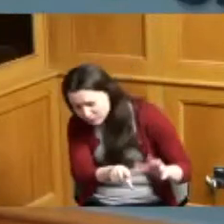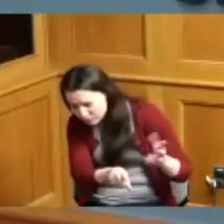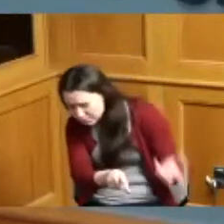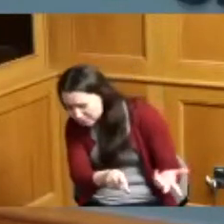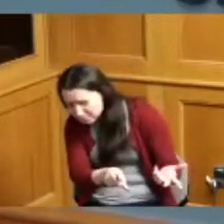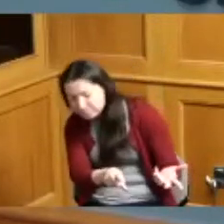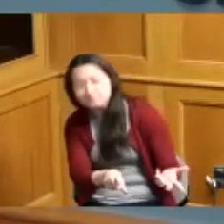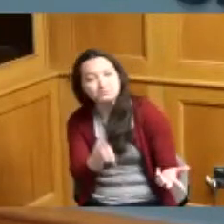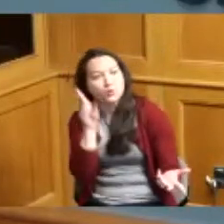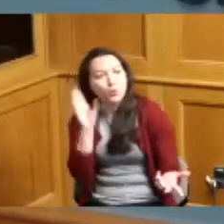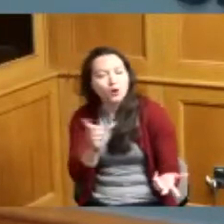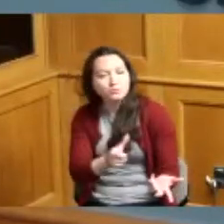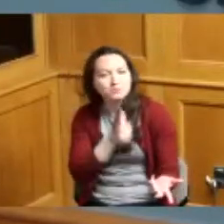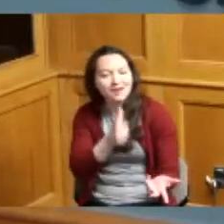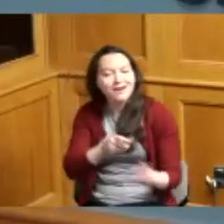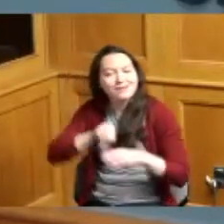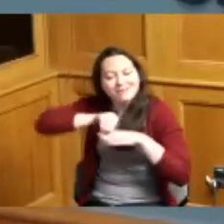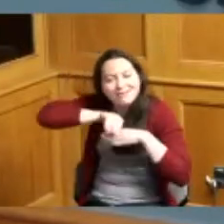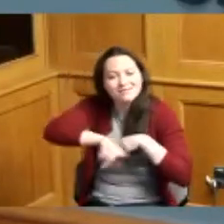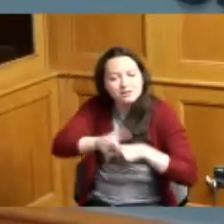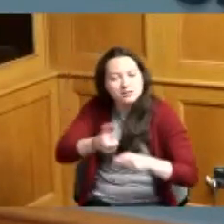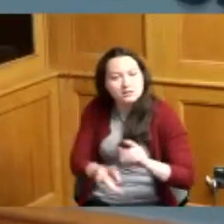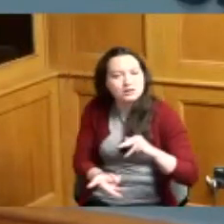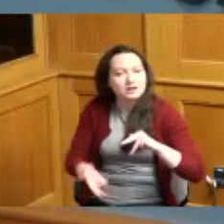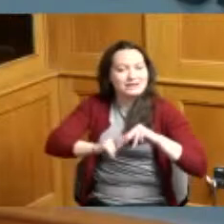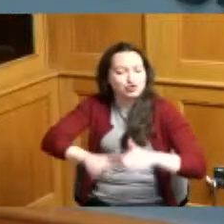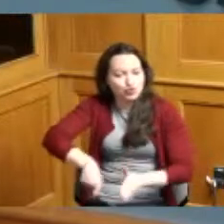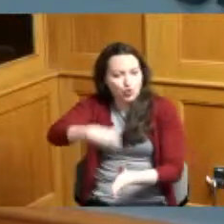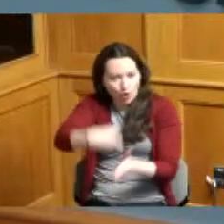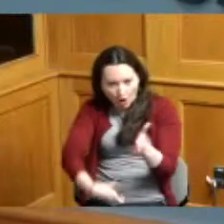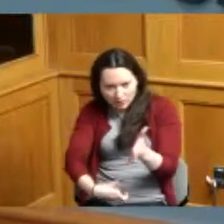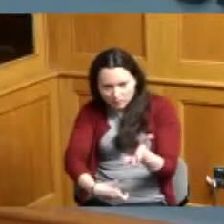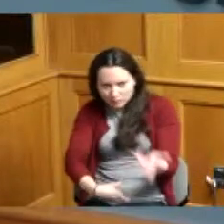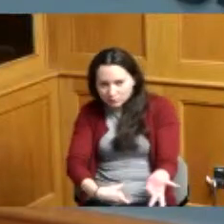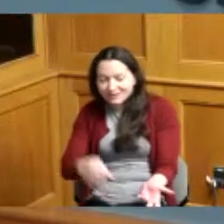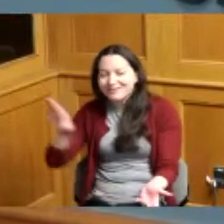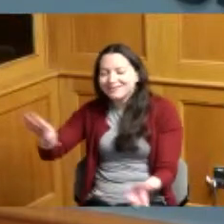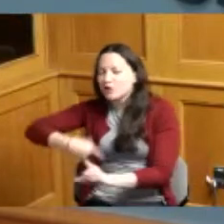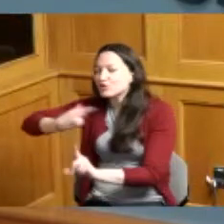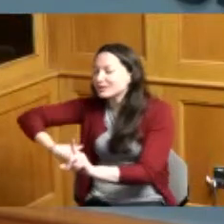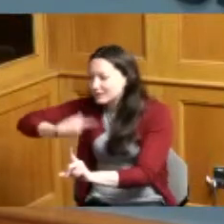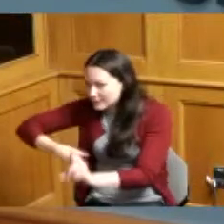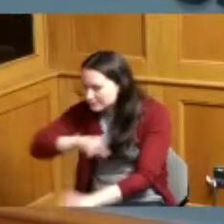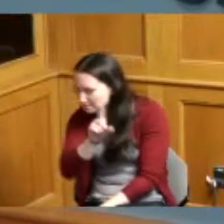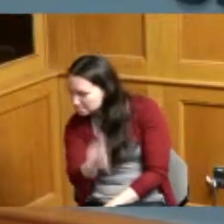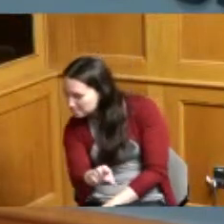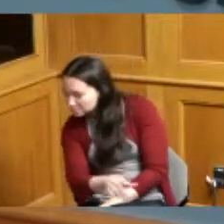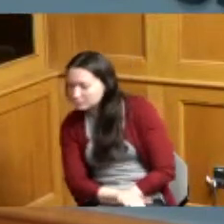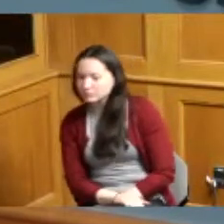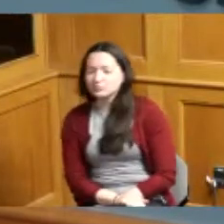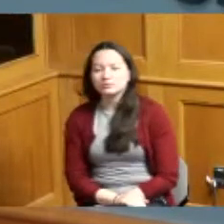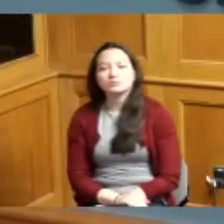and that it will not trigger any additional cost in their lease